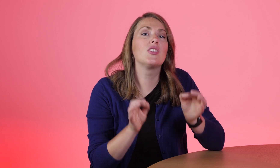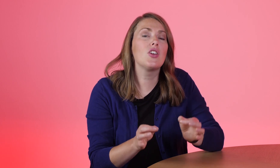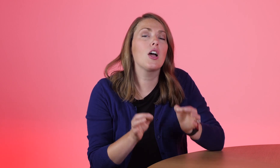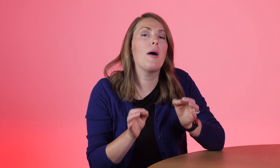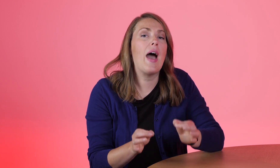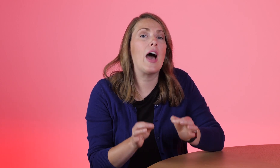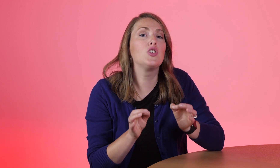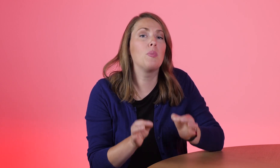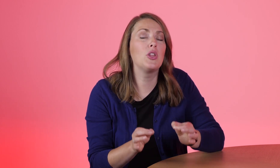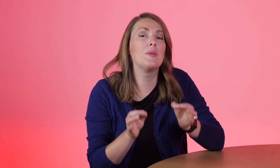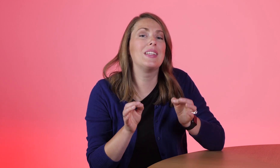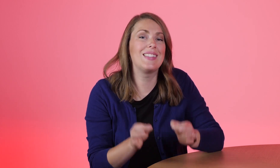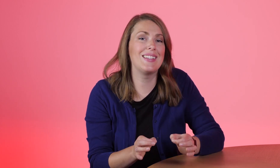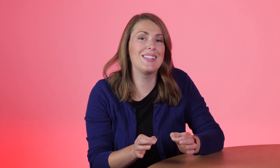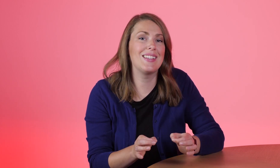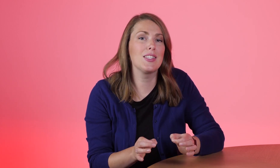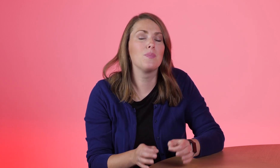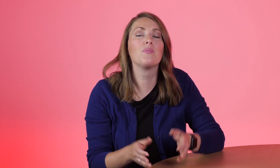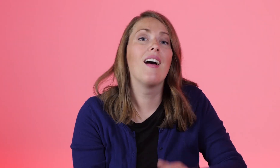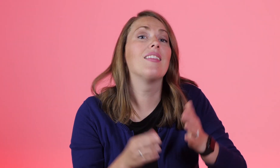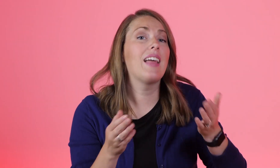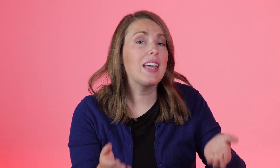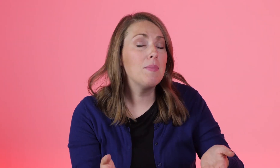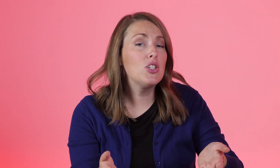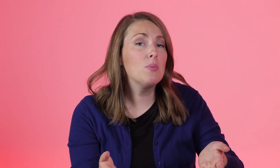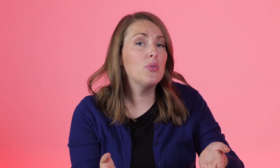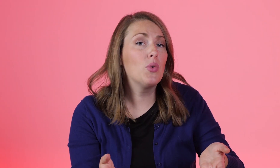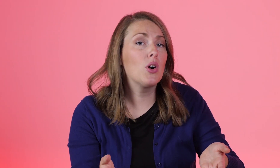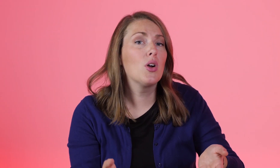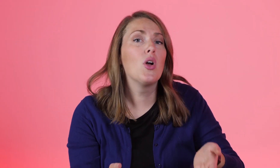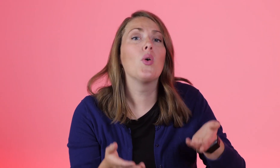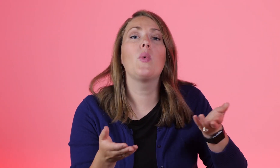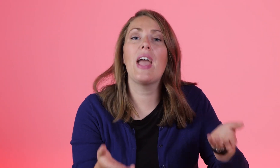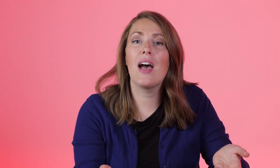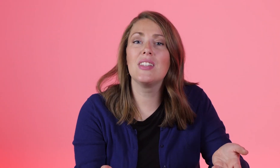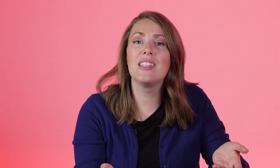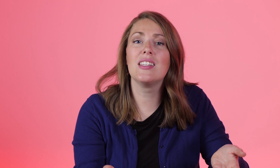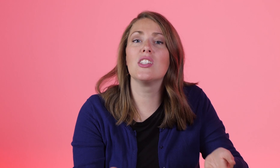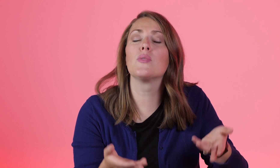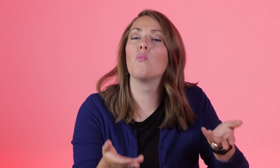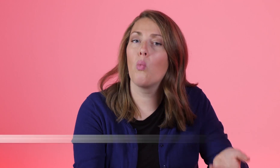let's talk about how to put them in sentences like i mentioned before we have the sentence